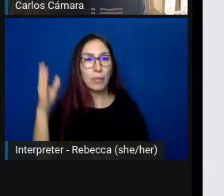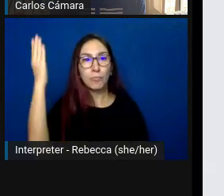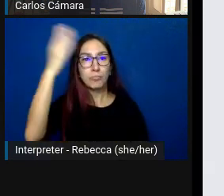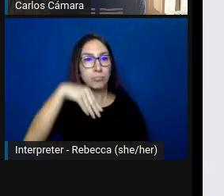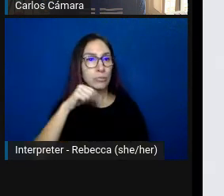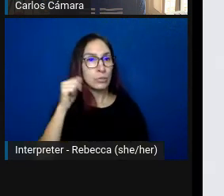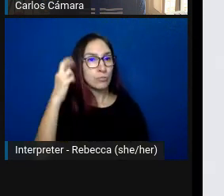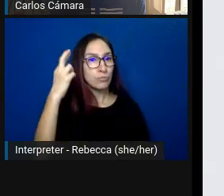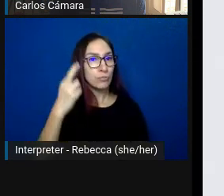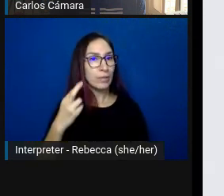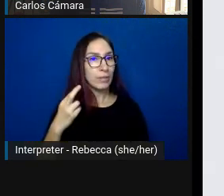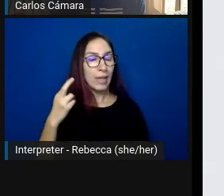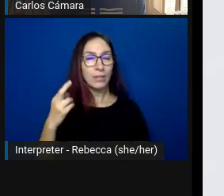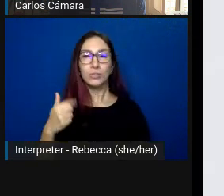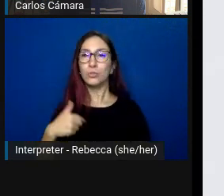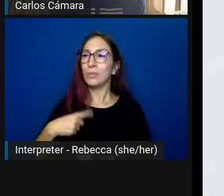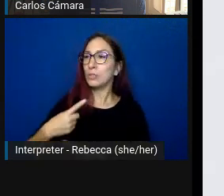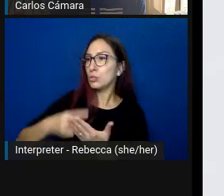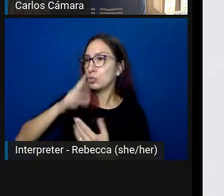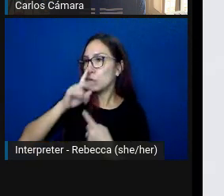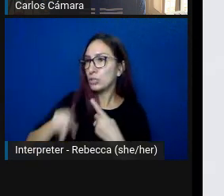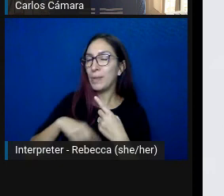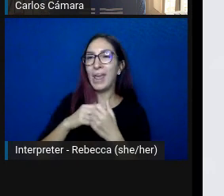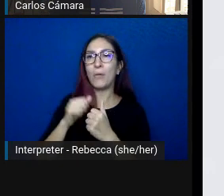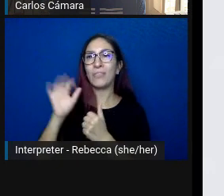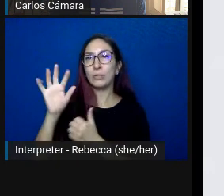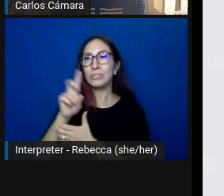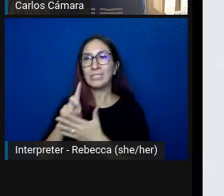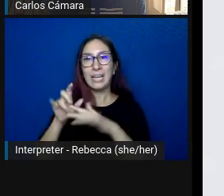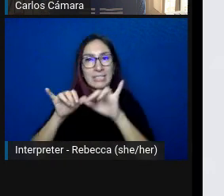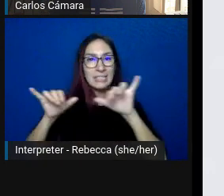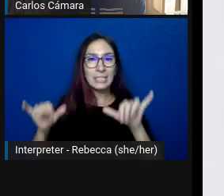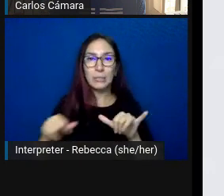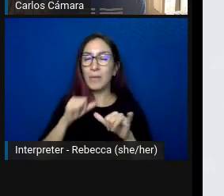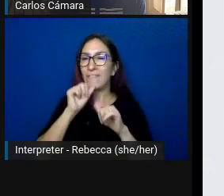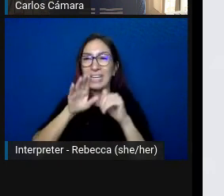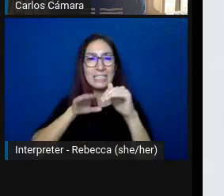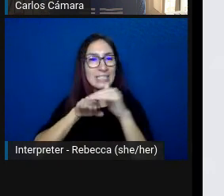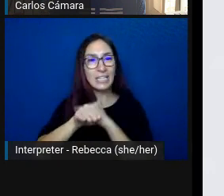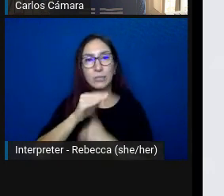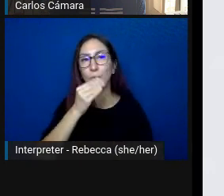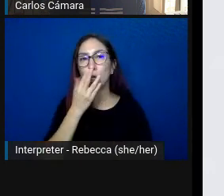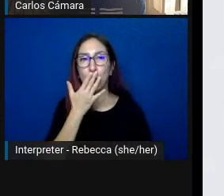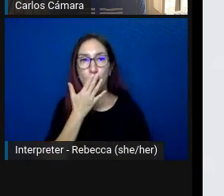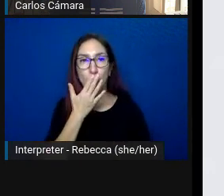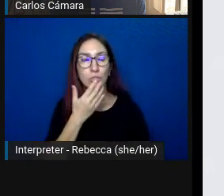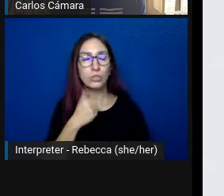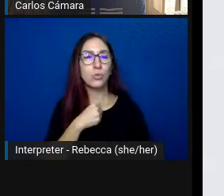have inaccessible color, so color combinations.